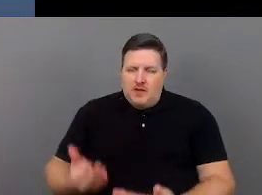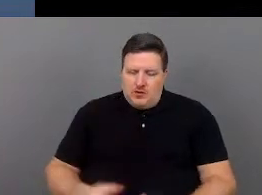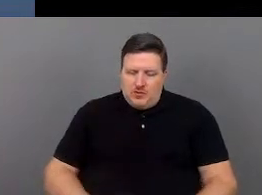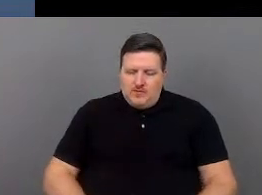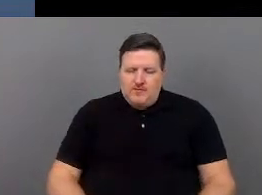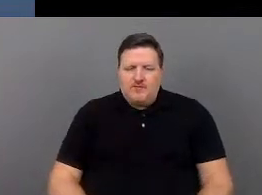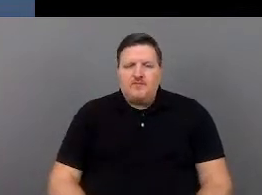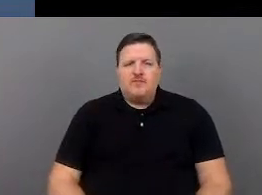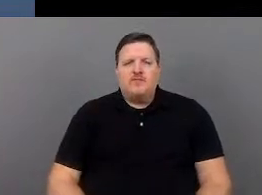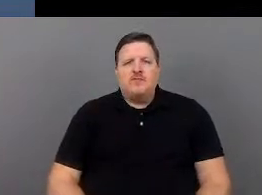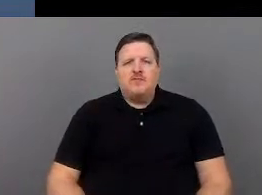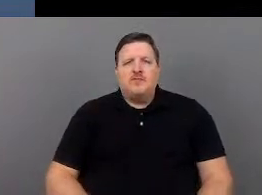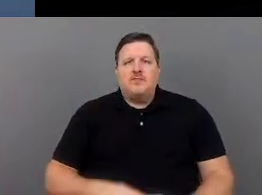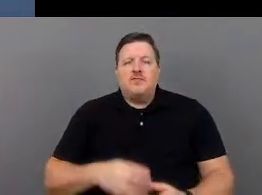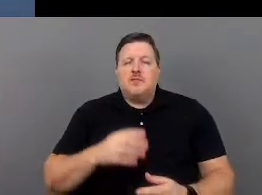SPEAKER 25 IS THERESA FETTON.